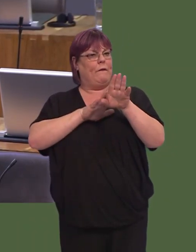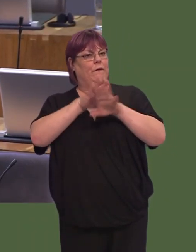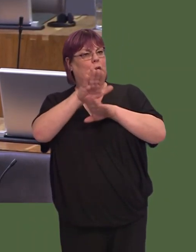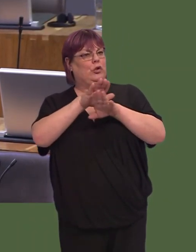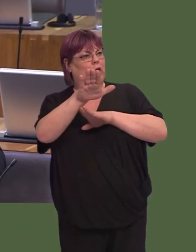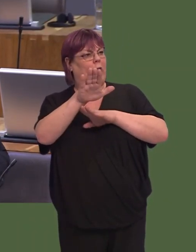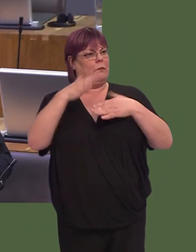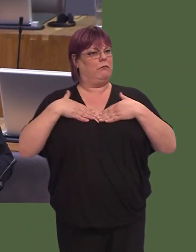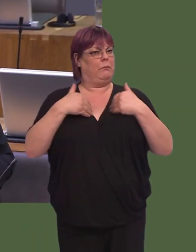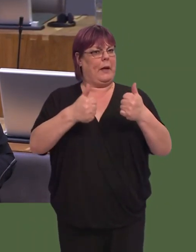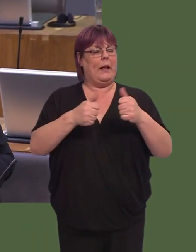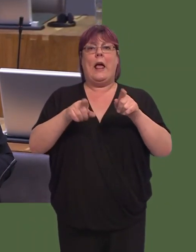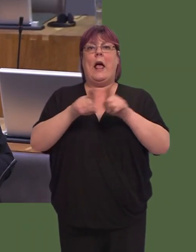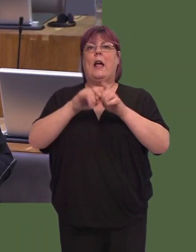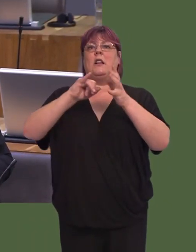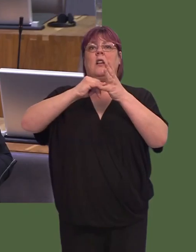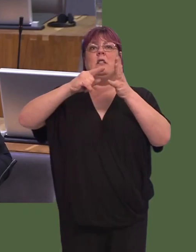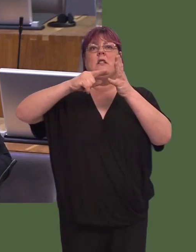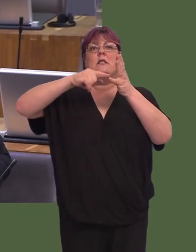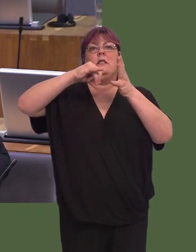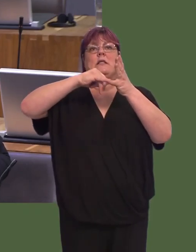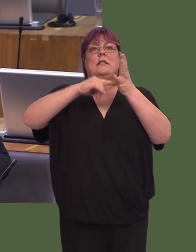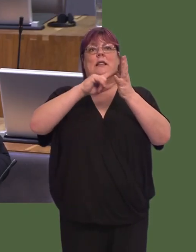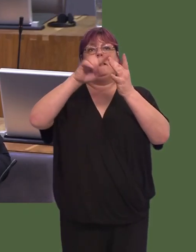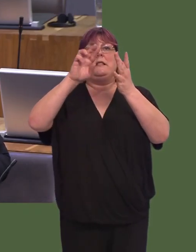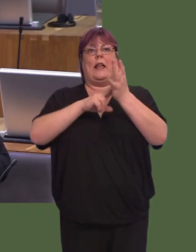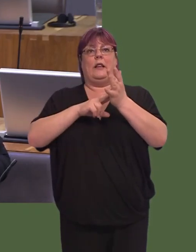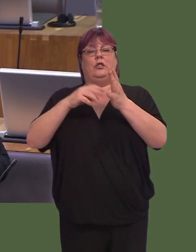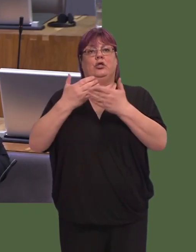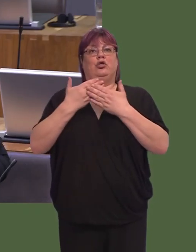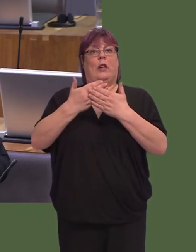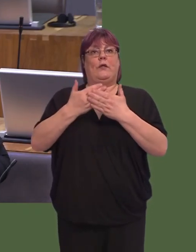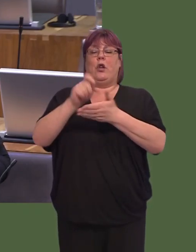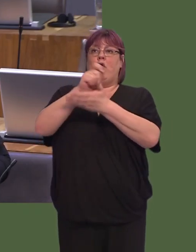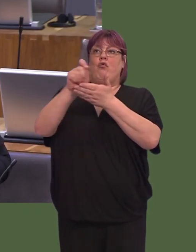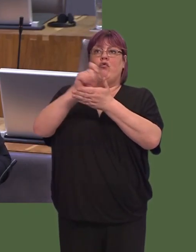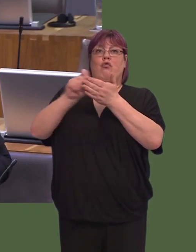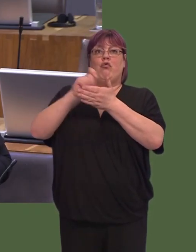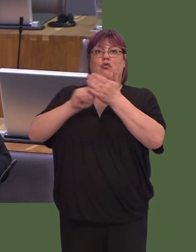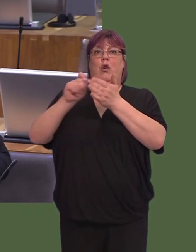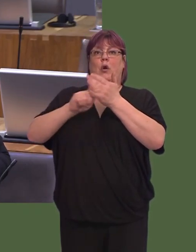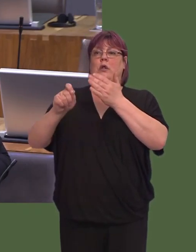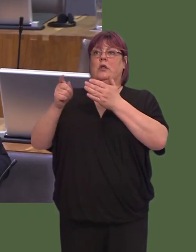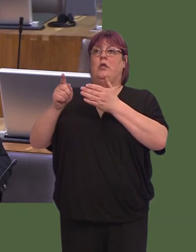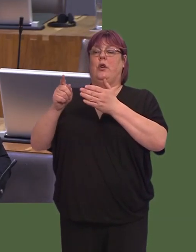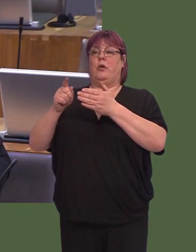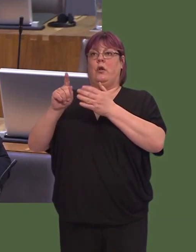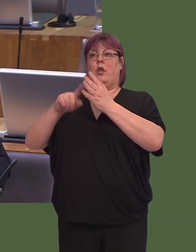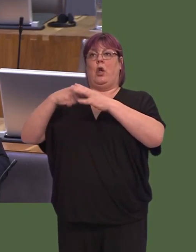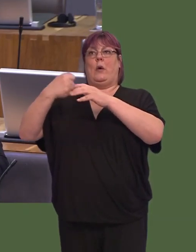I'm delighted to say that the Sustain charity wrote to all UK Governments in 2017 highlighting the Welsh model for tackling holiday hunger as the best in the UK.